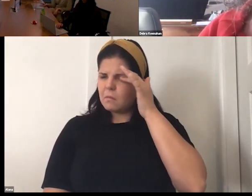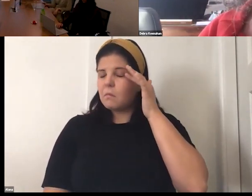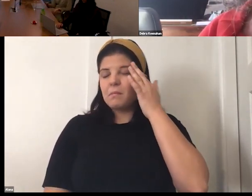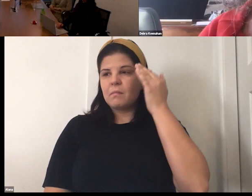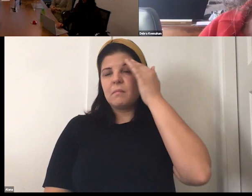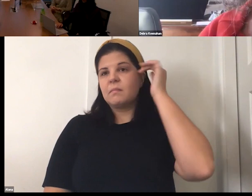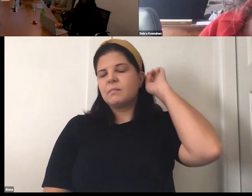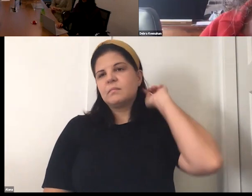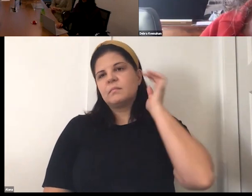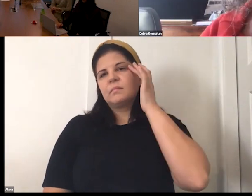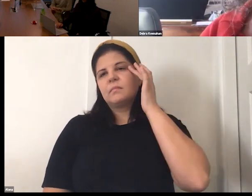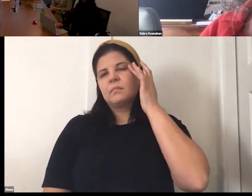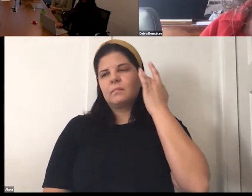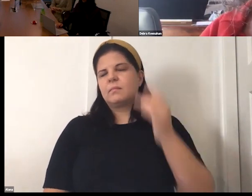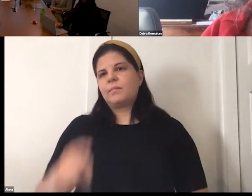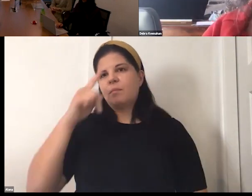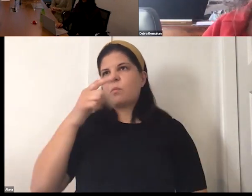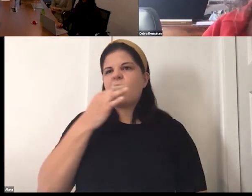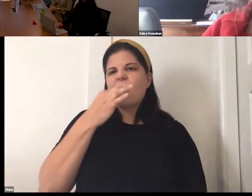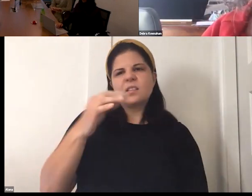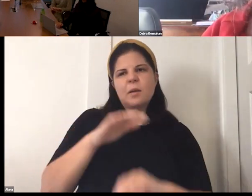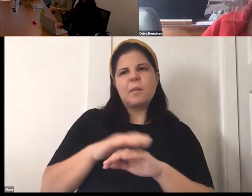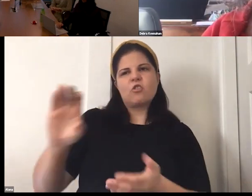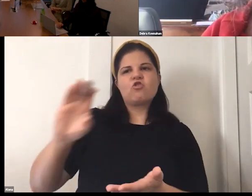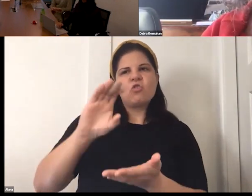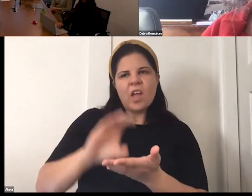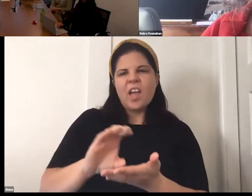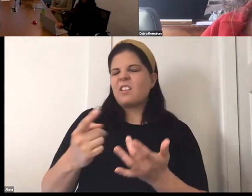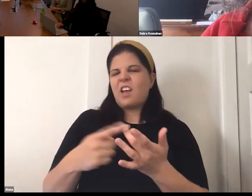And we have also got some other ones as well.